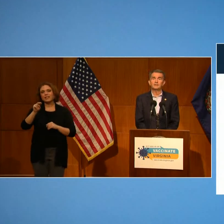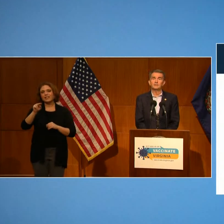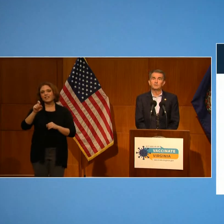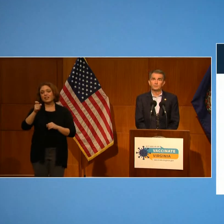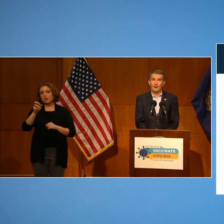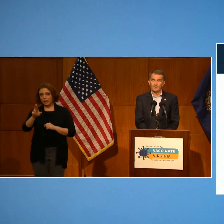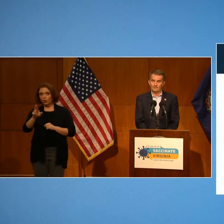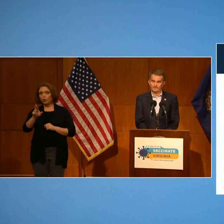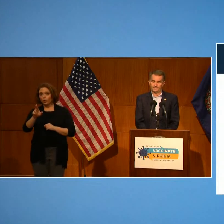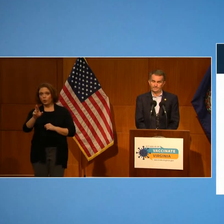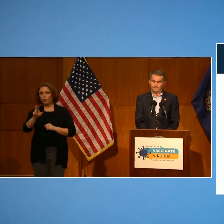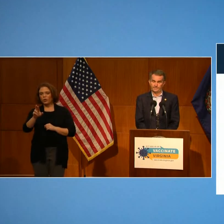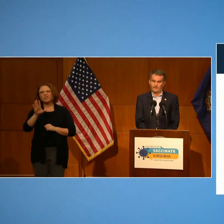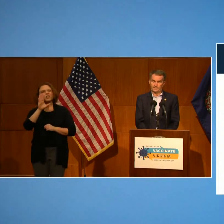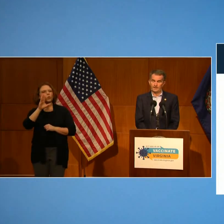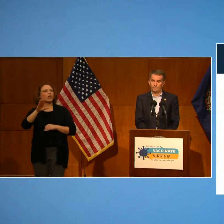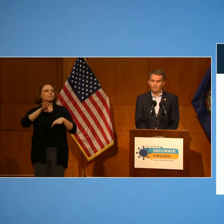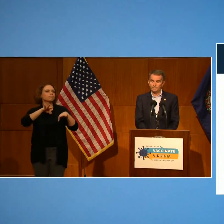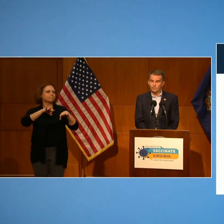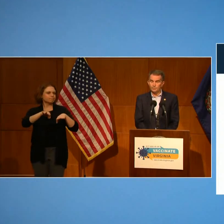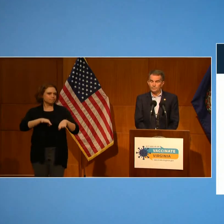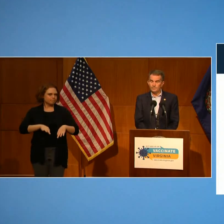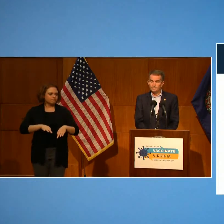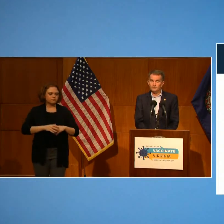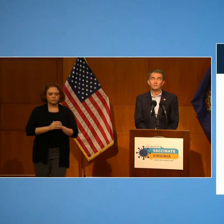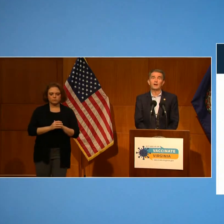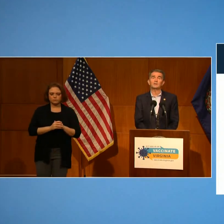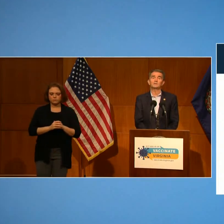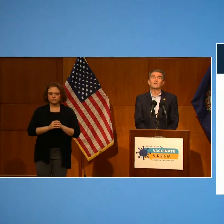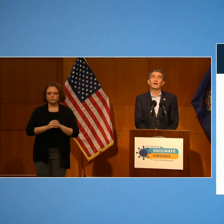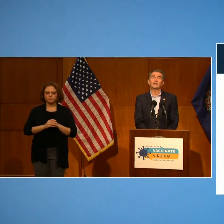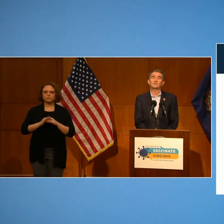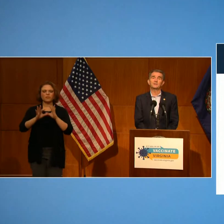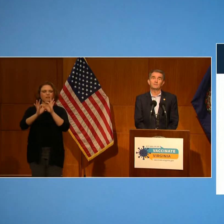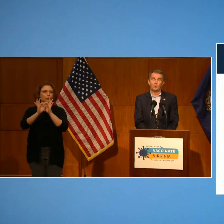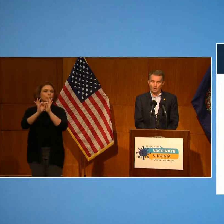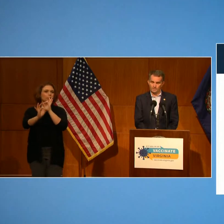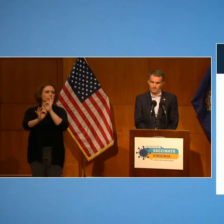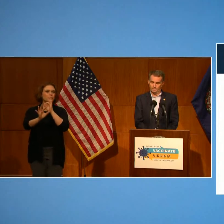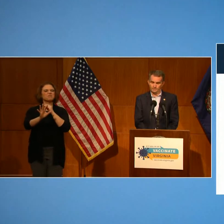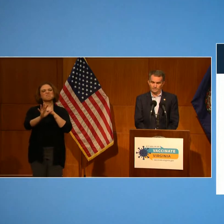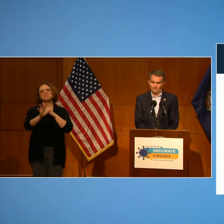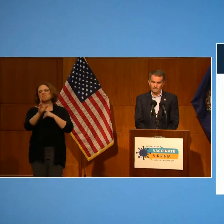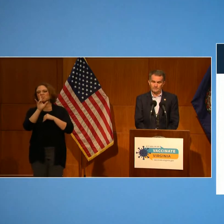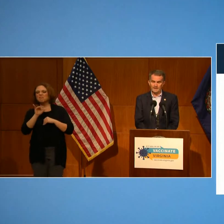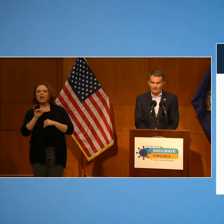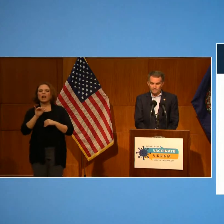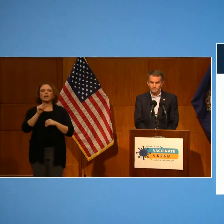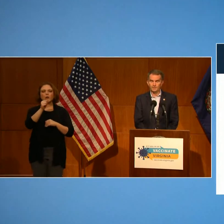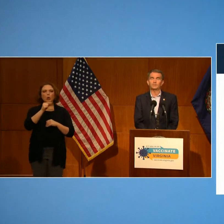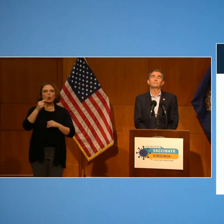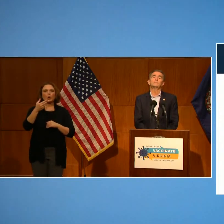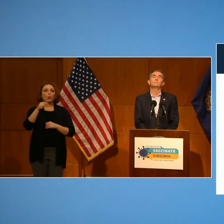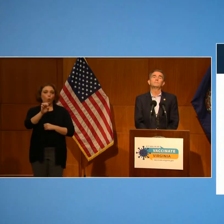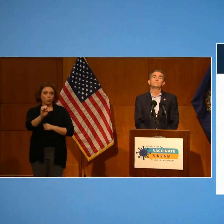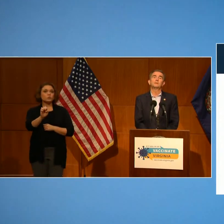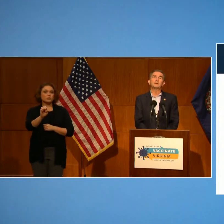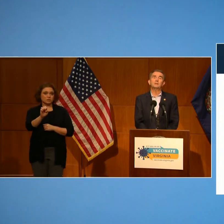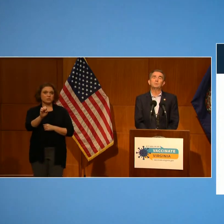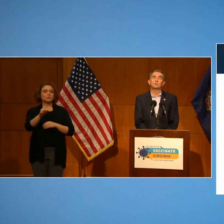KNOW WHAT BEING ON A VENTILATOR IS LIKE LET ME DESCRIBE IT.